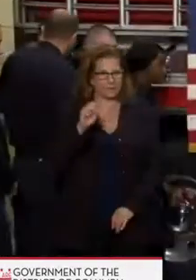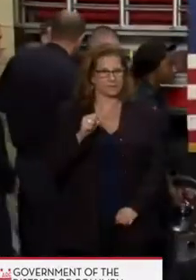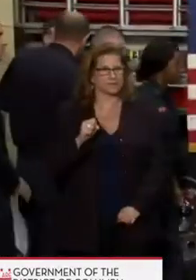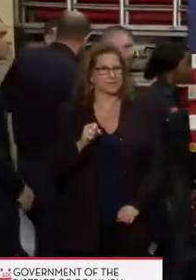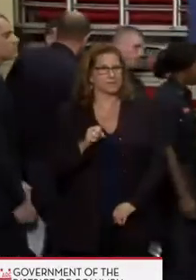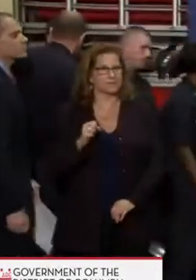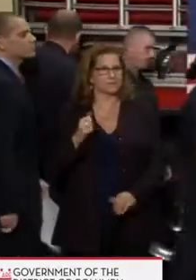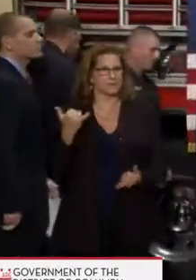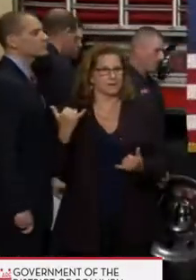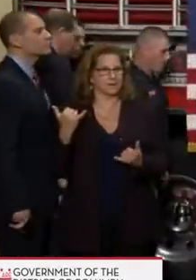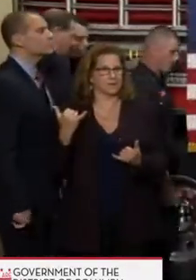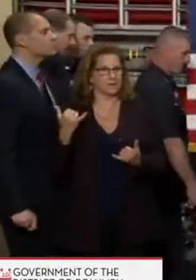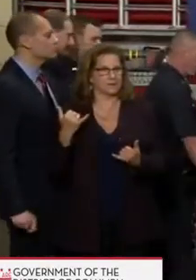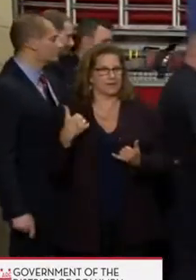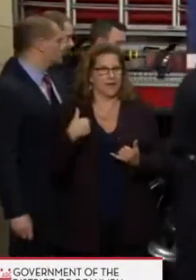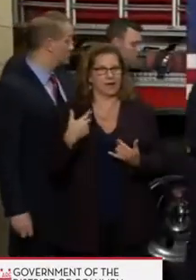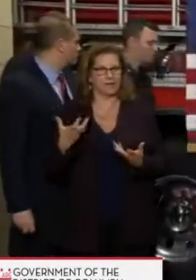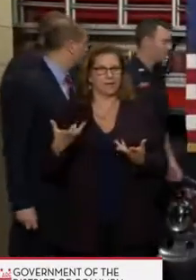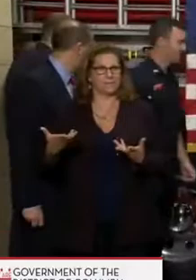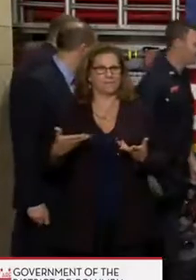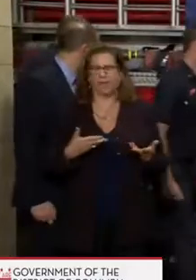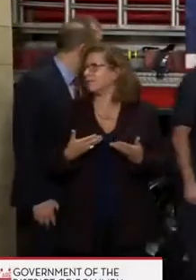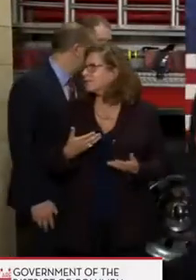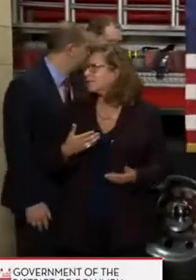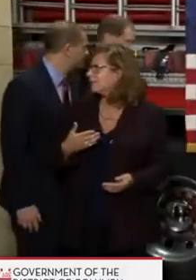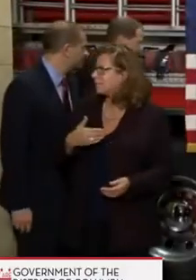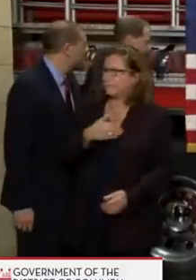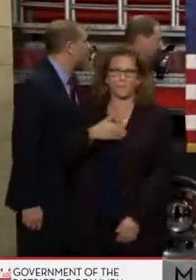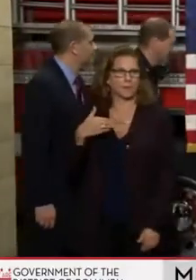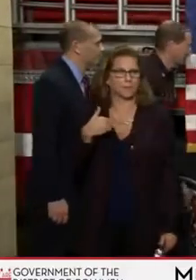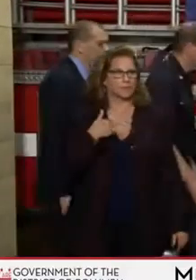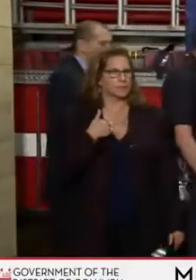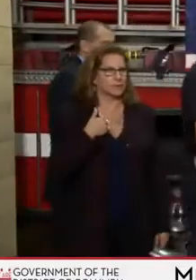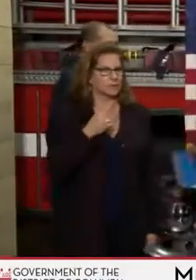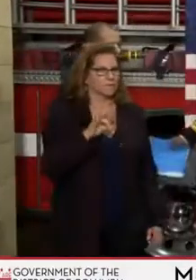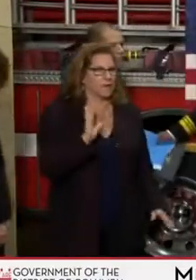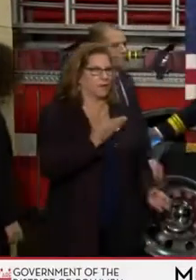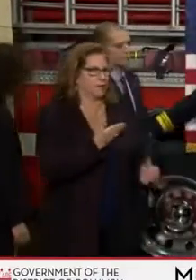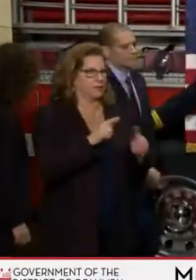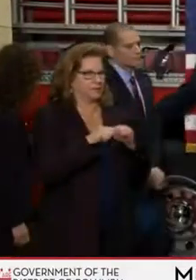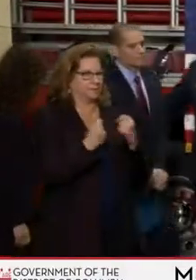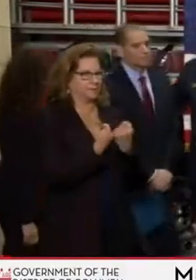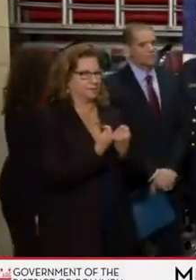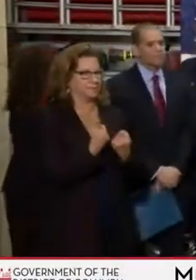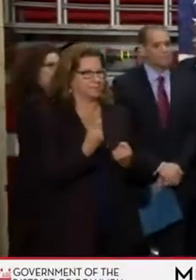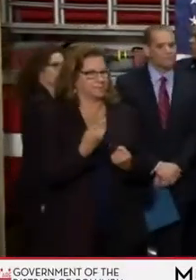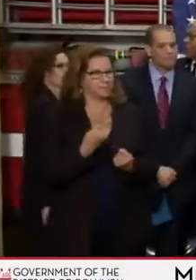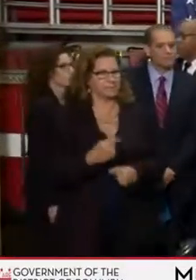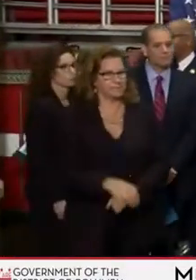INVITE MEMBERS OF OUR TEAM TO HELP IN THE BRIEFING ON OUR